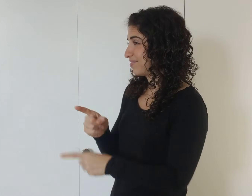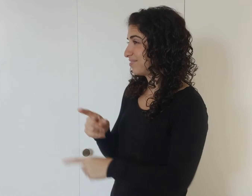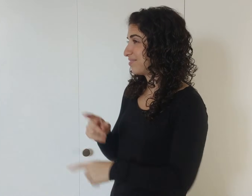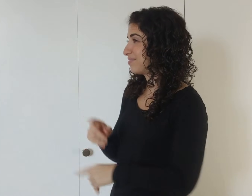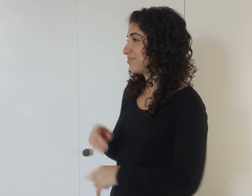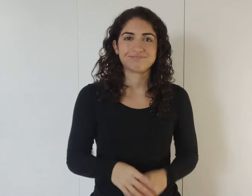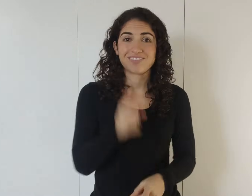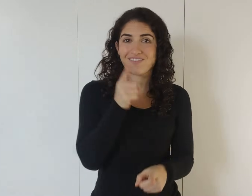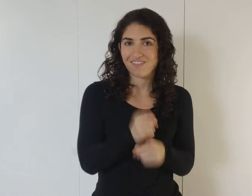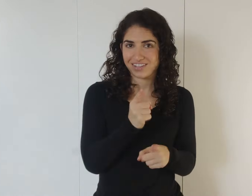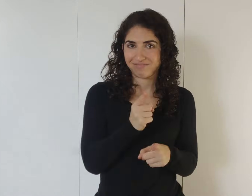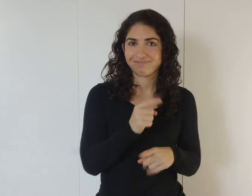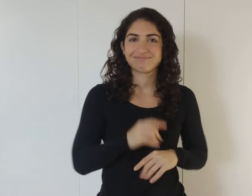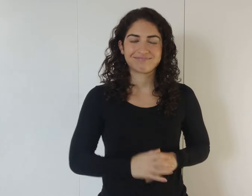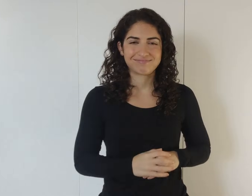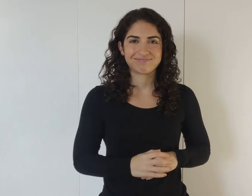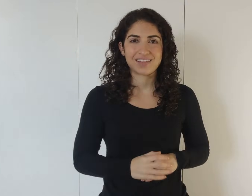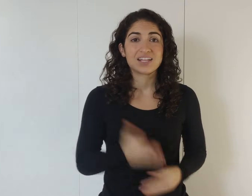"Right" (CORRECT).